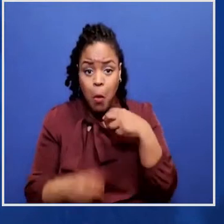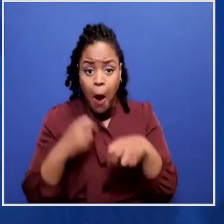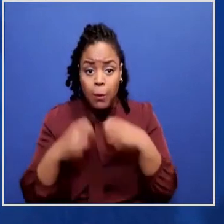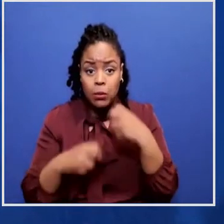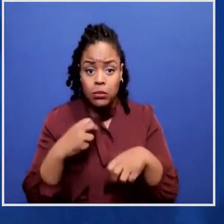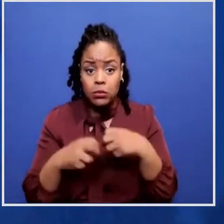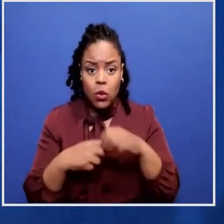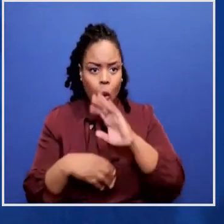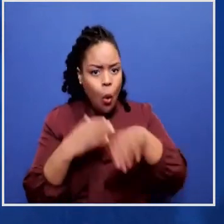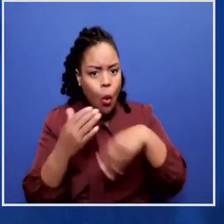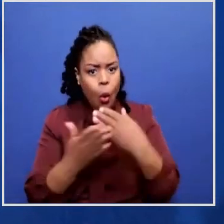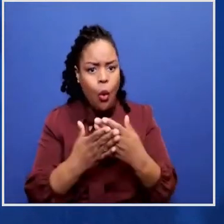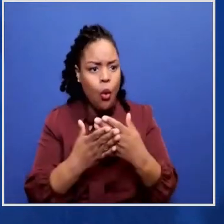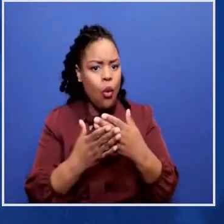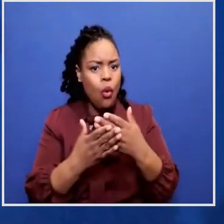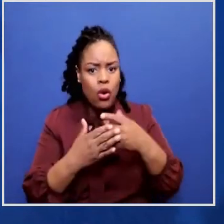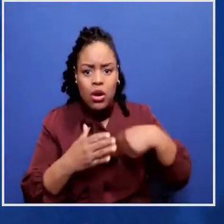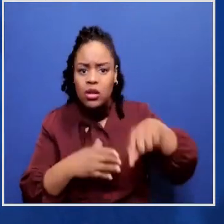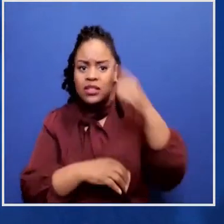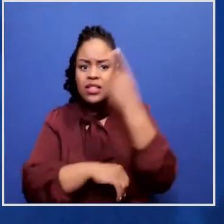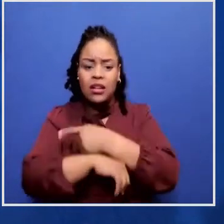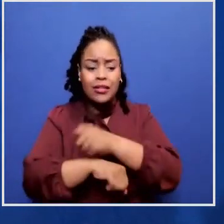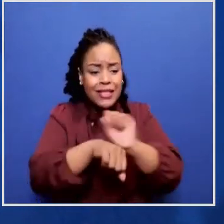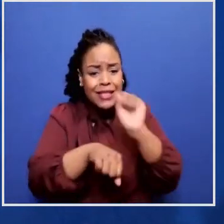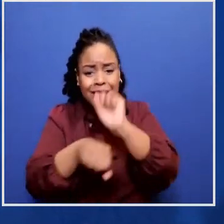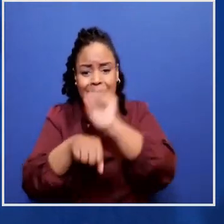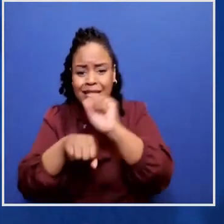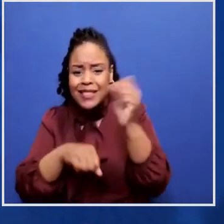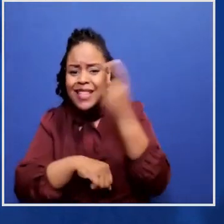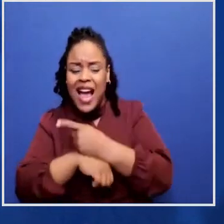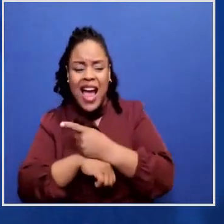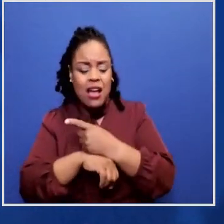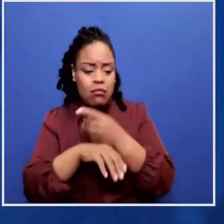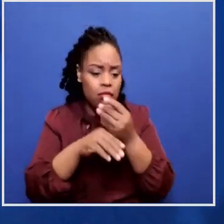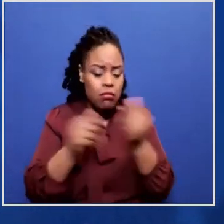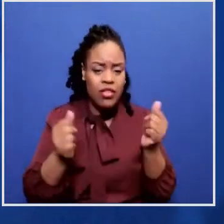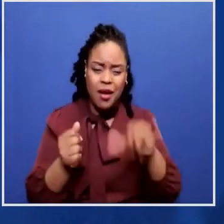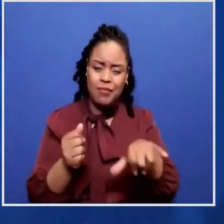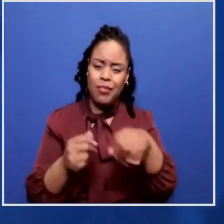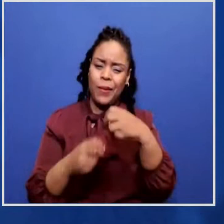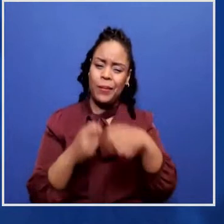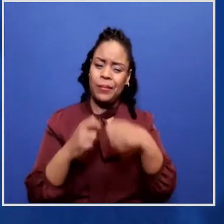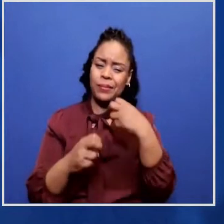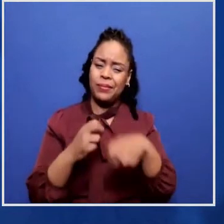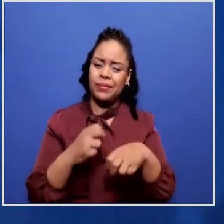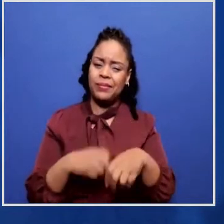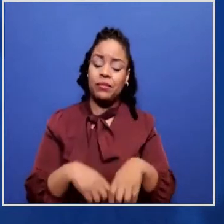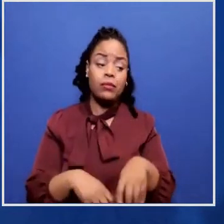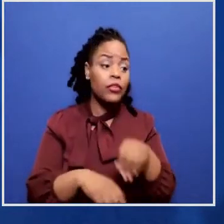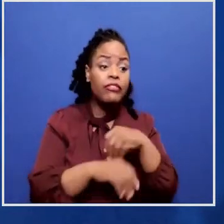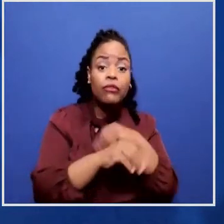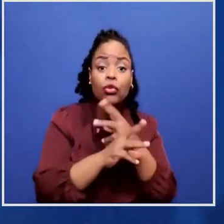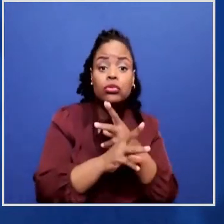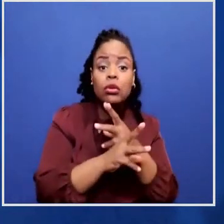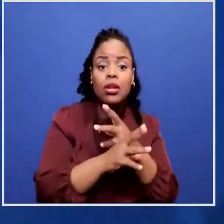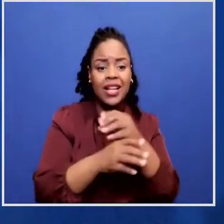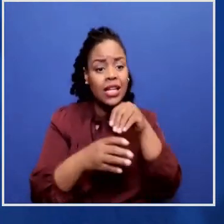US. ALL DAY, PEOPLE DID THEIR PART.